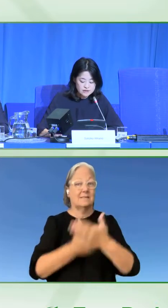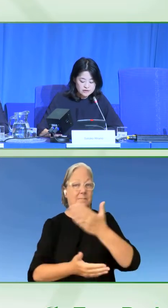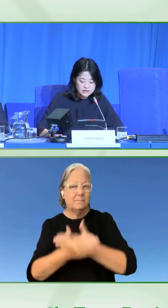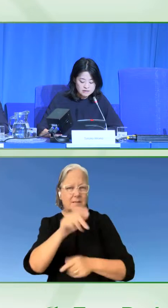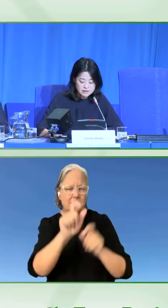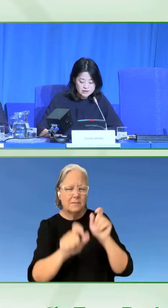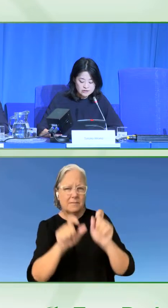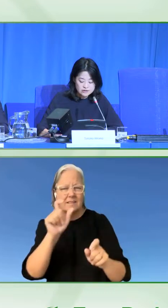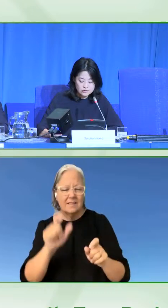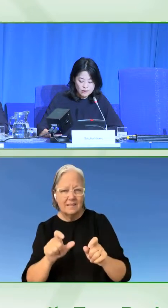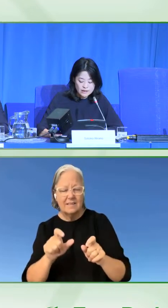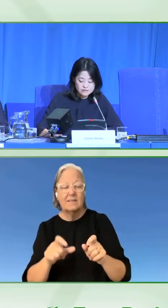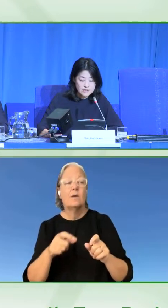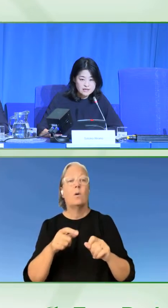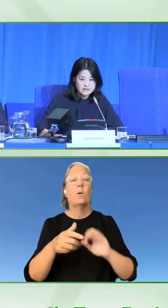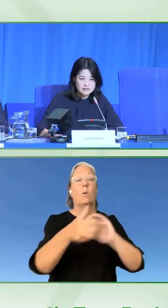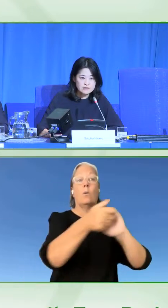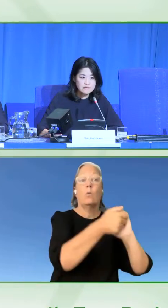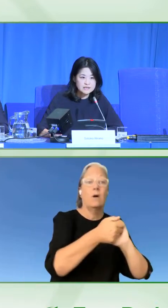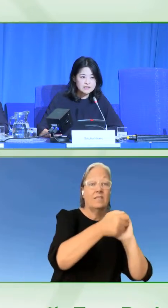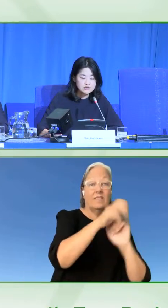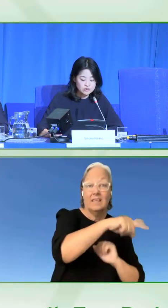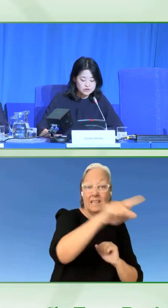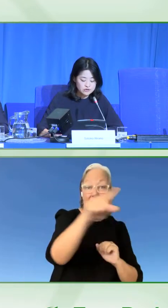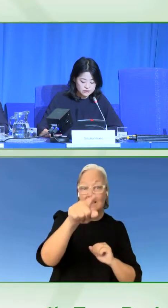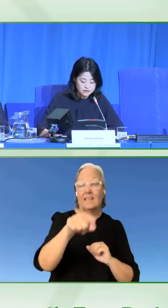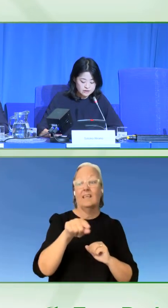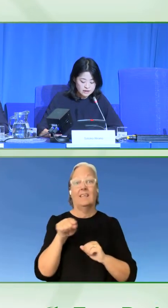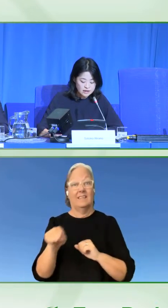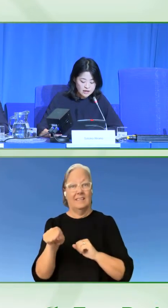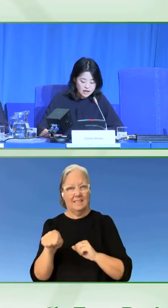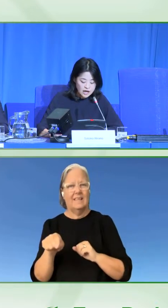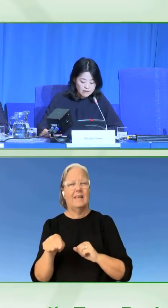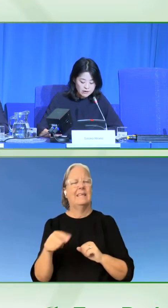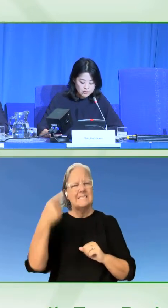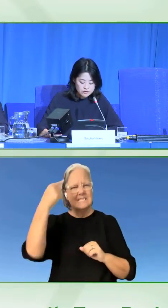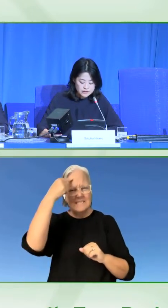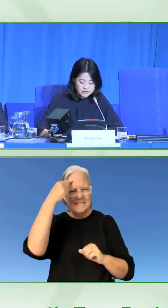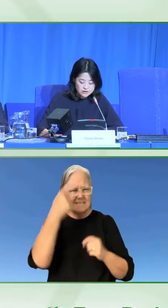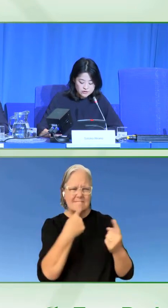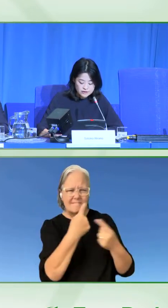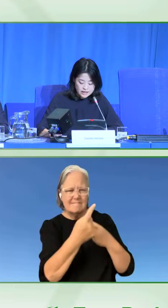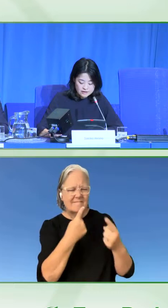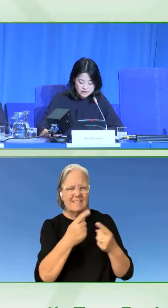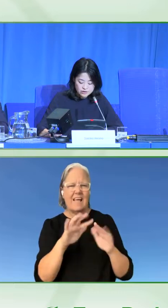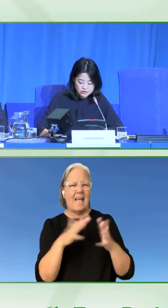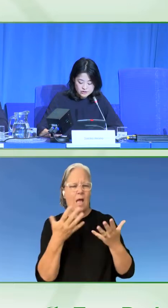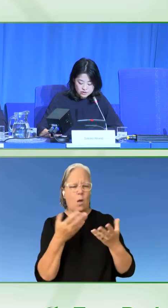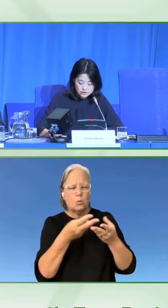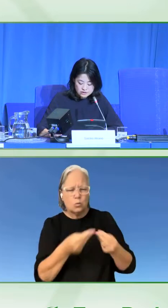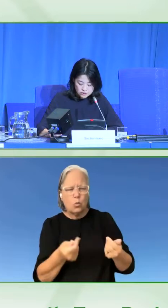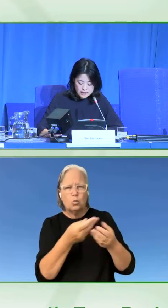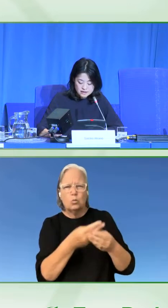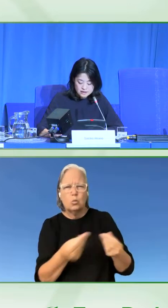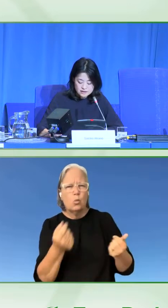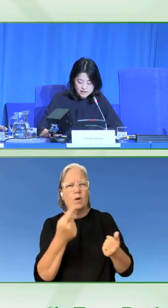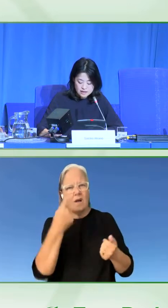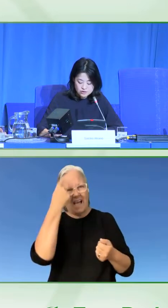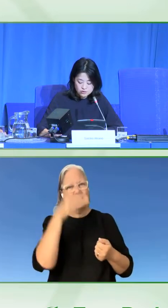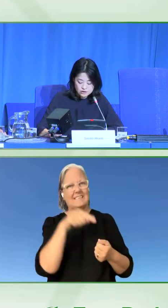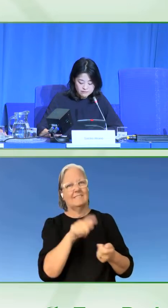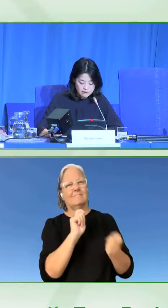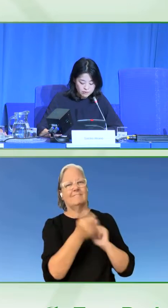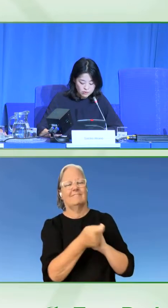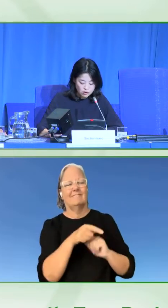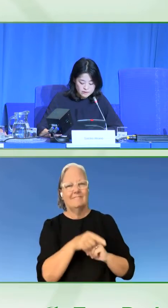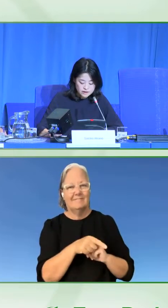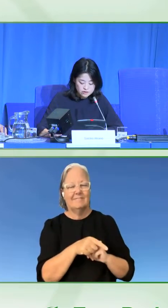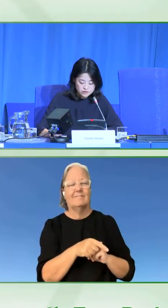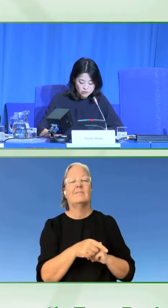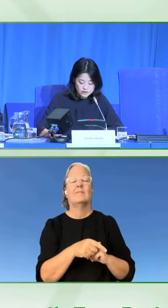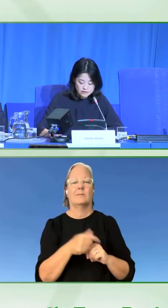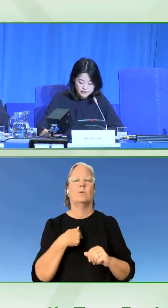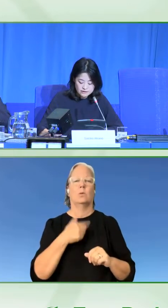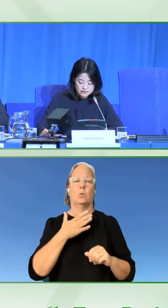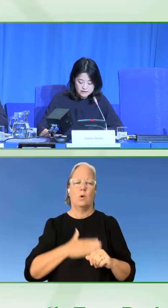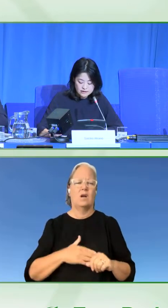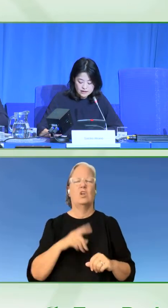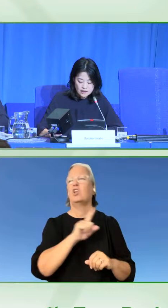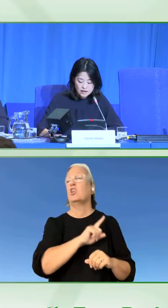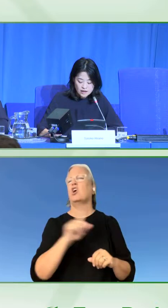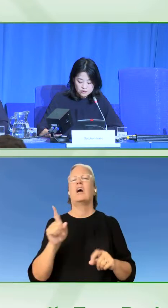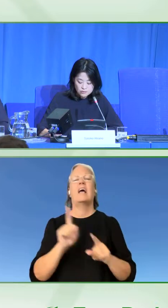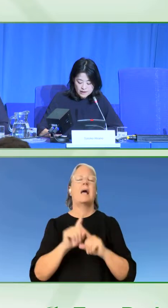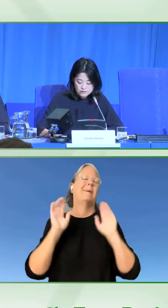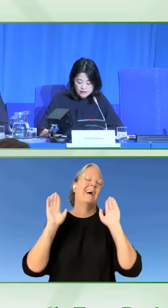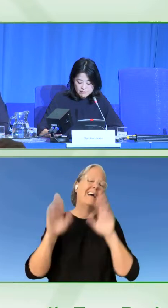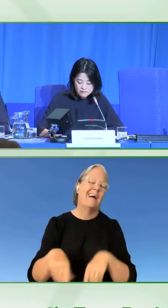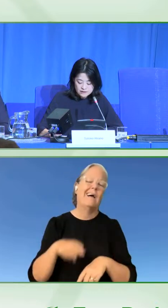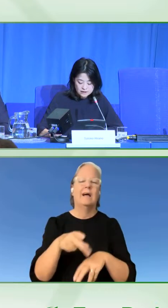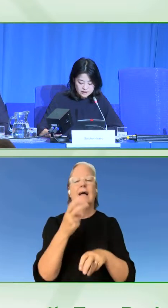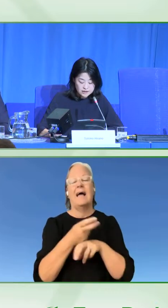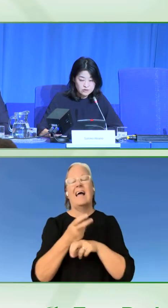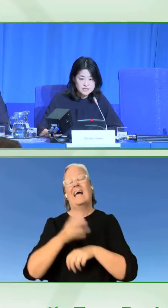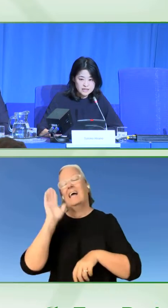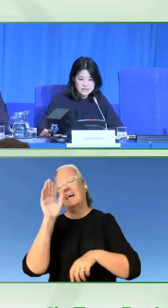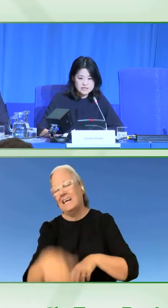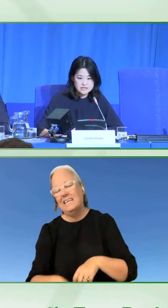and appeals in institutes that contribute to a more about society.